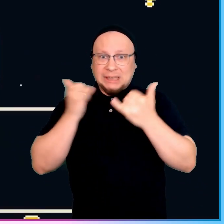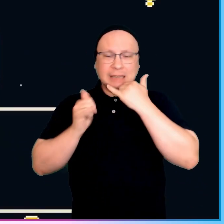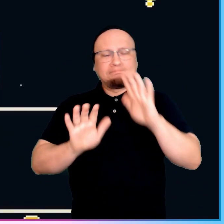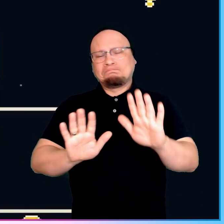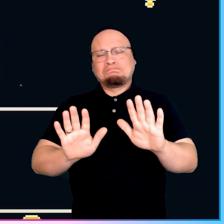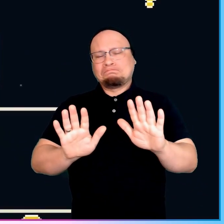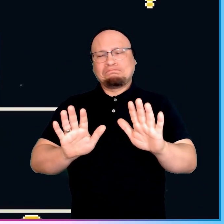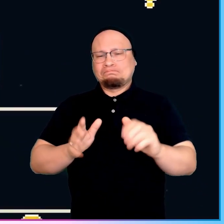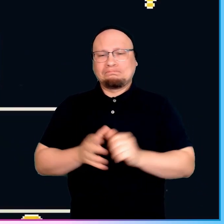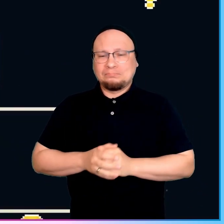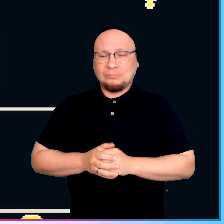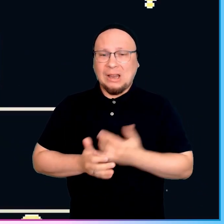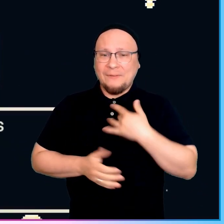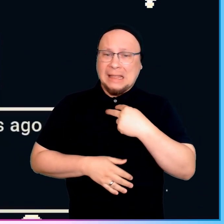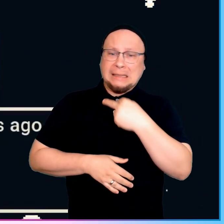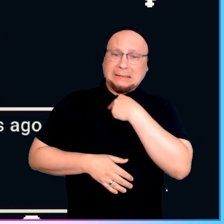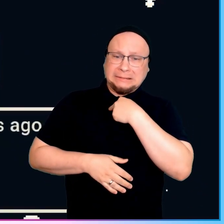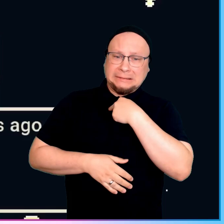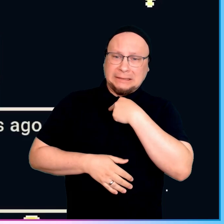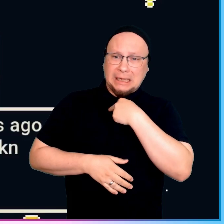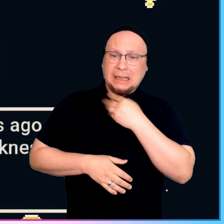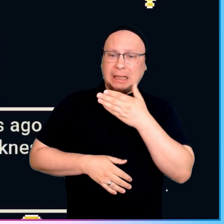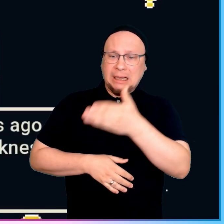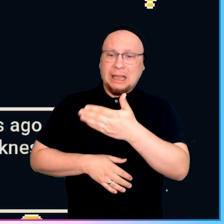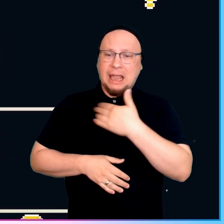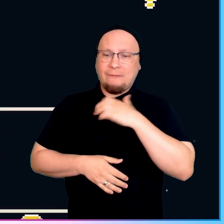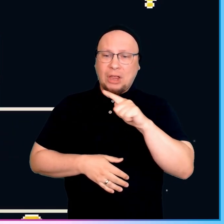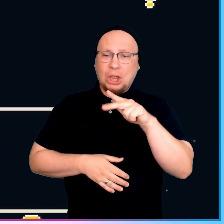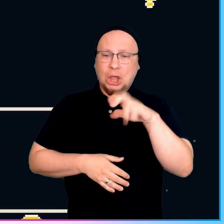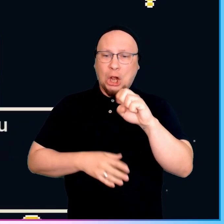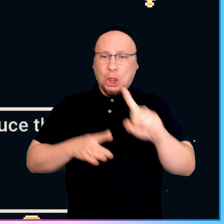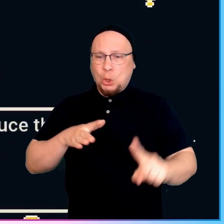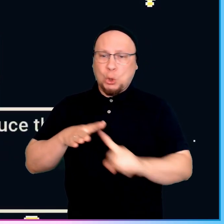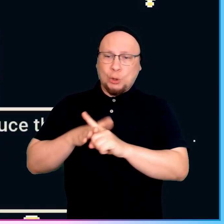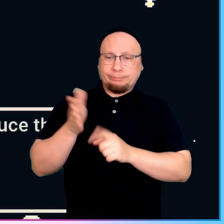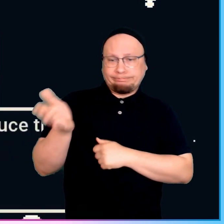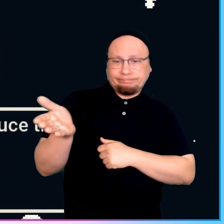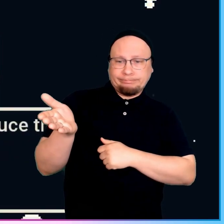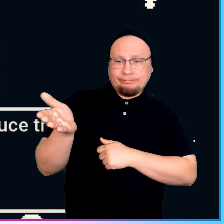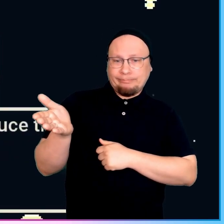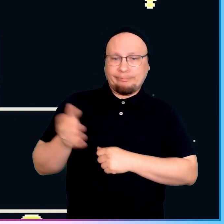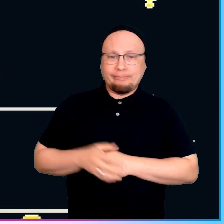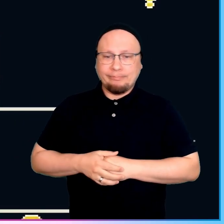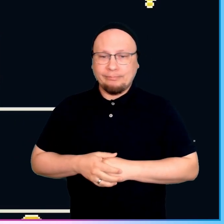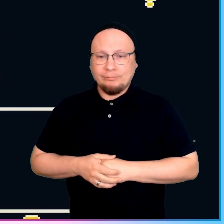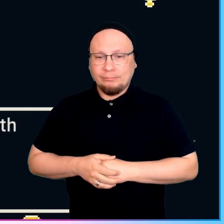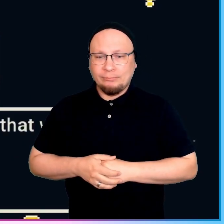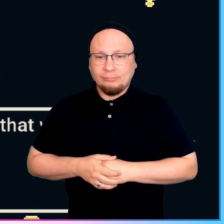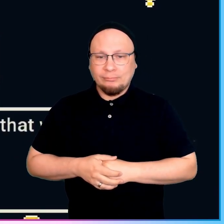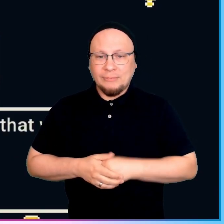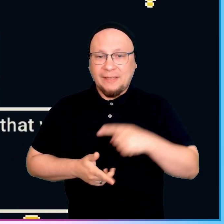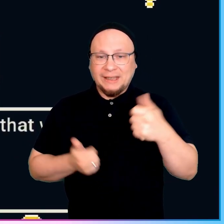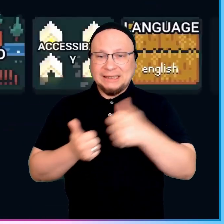If you’re stuck, Lueur will always come back to you with some advice. There’s no jumpscares in the game,